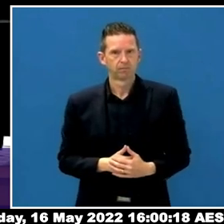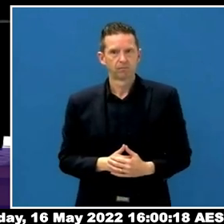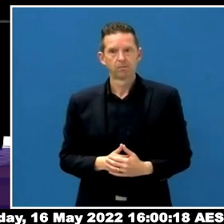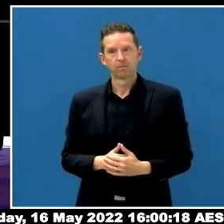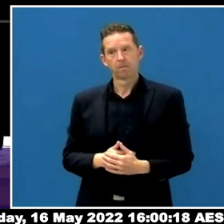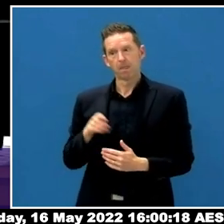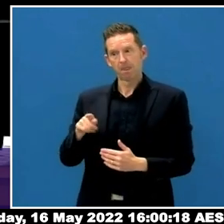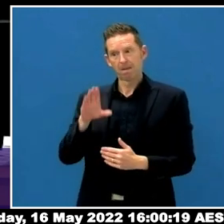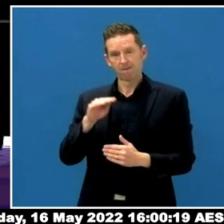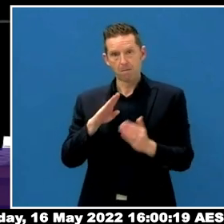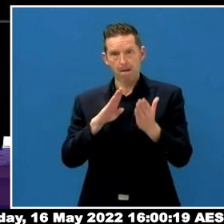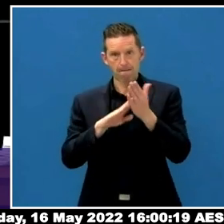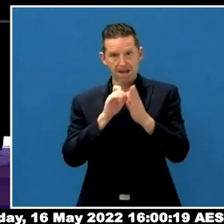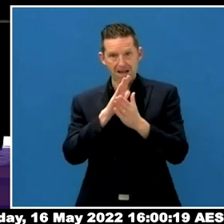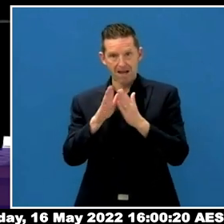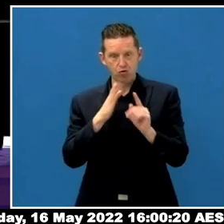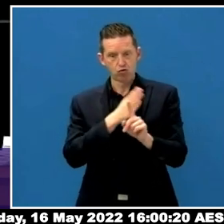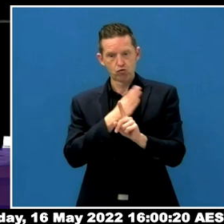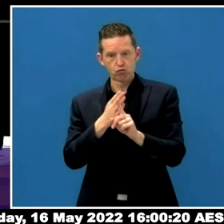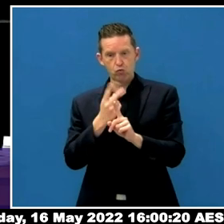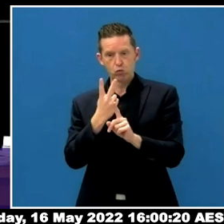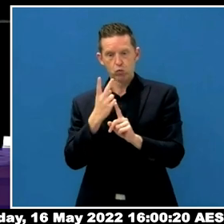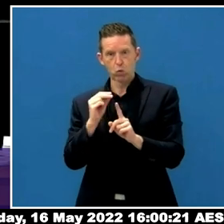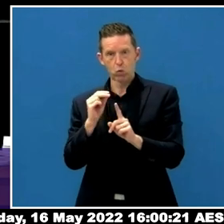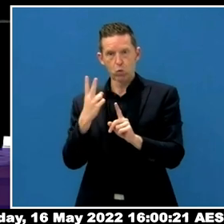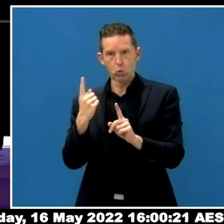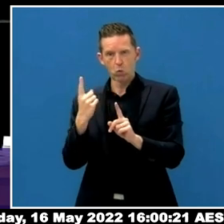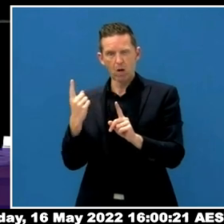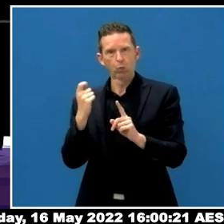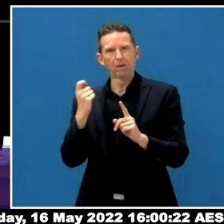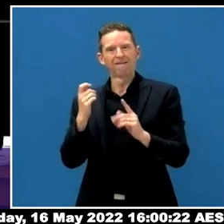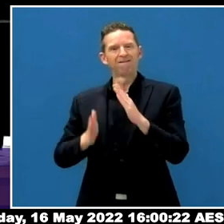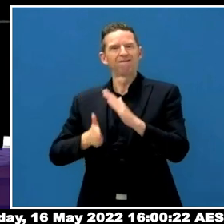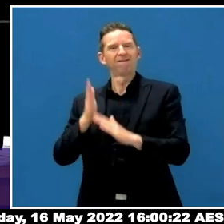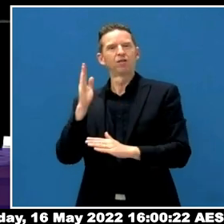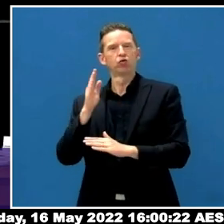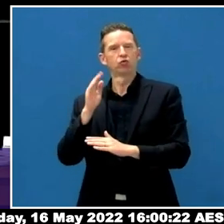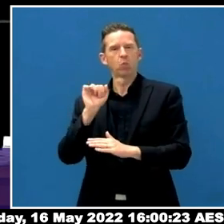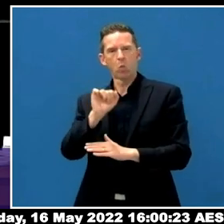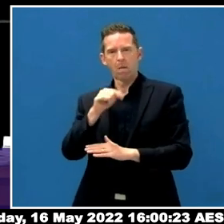Yes. MR FOGARTY: Towards the end of his time with them. Did you go back to Afford about this document?